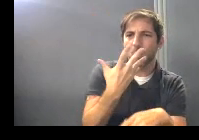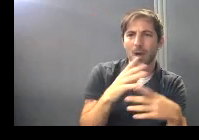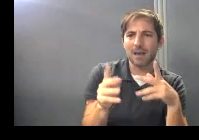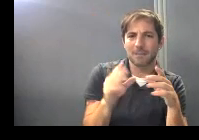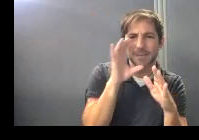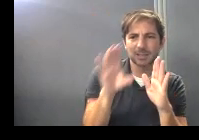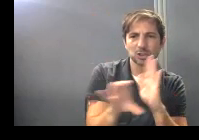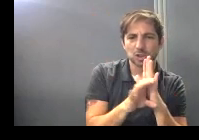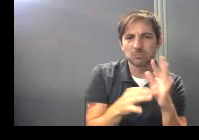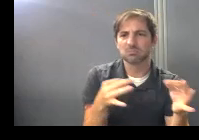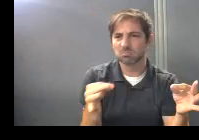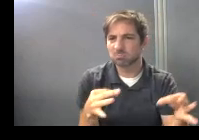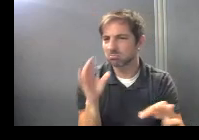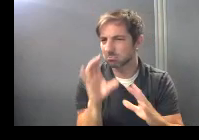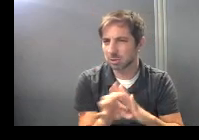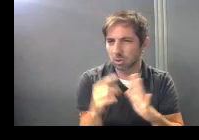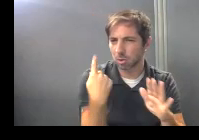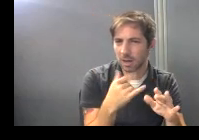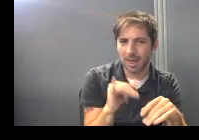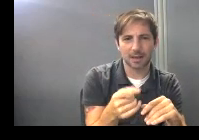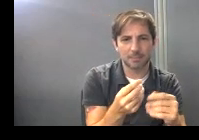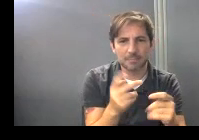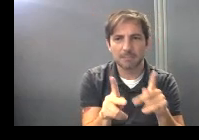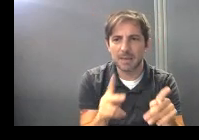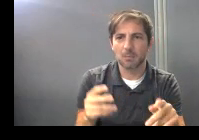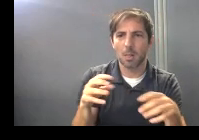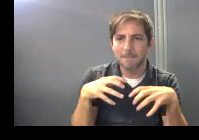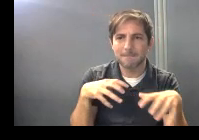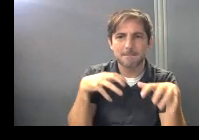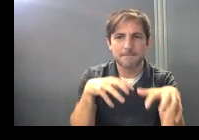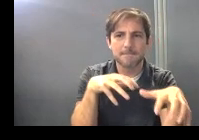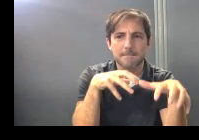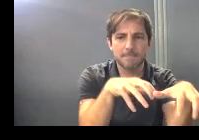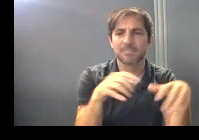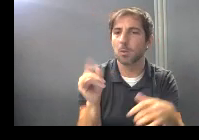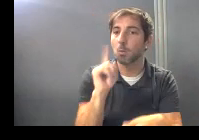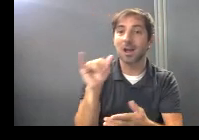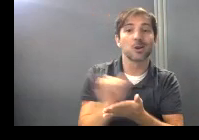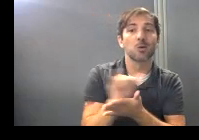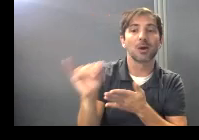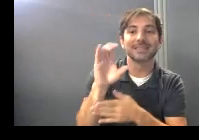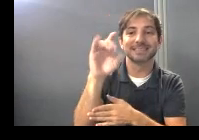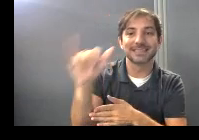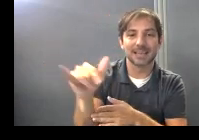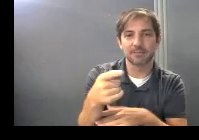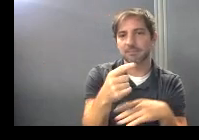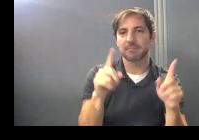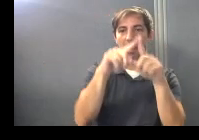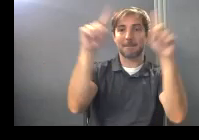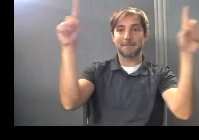PEOPLE WHO ARE AT A MARCH IN NEW YORK CITY. THERE IS A BANNER THAT SAYS "INJUSTICE ANYWHERE